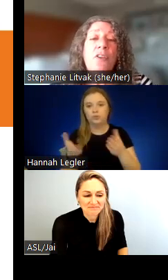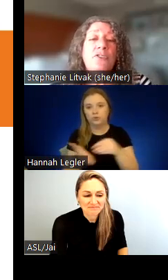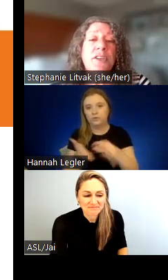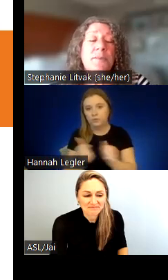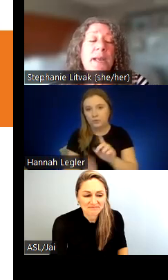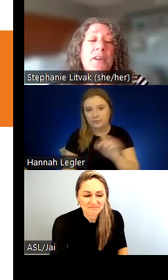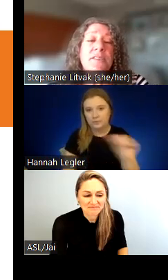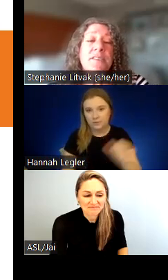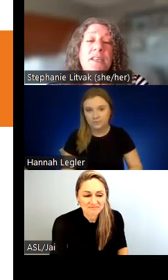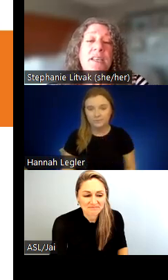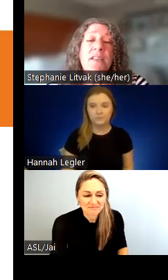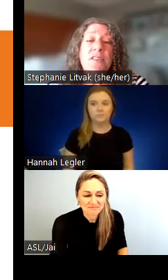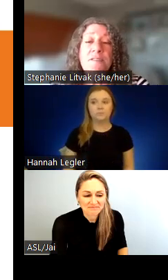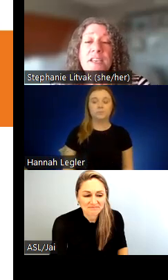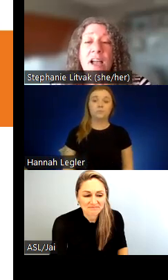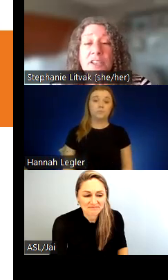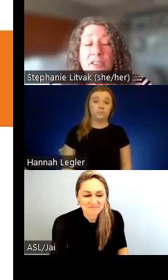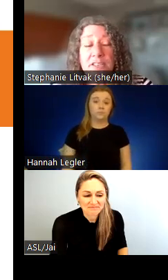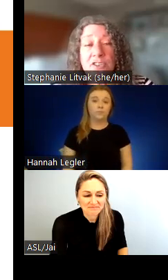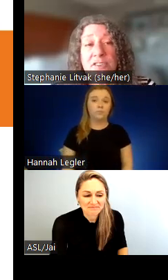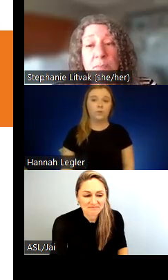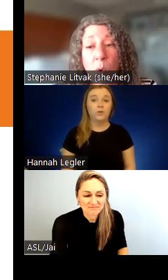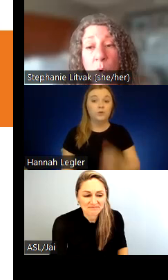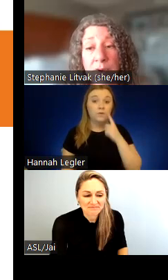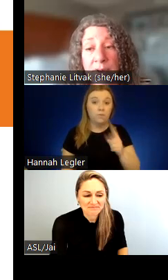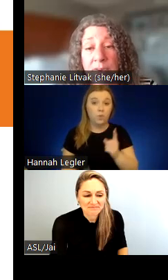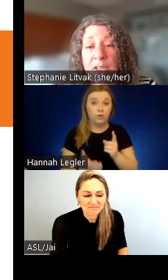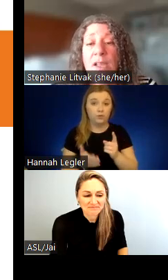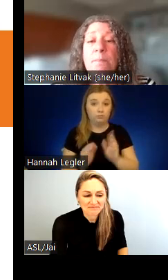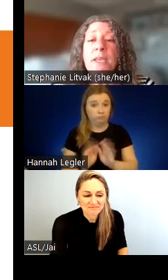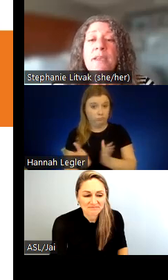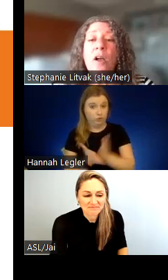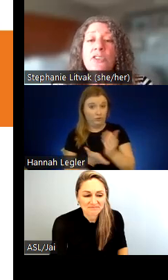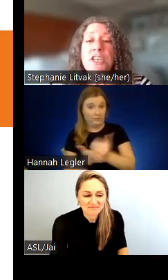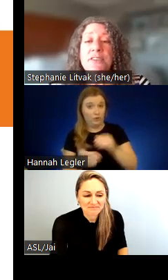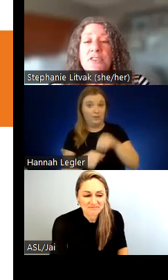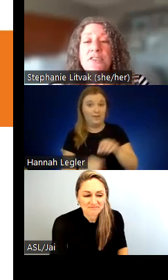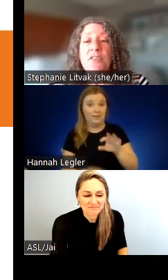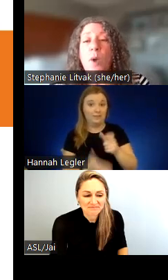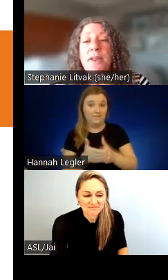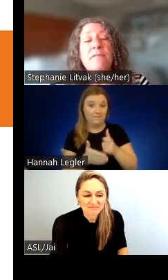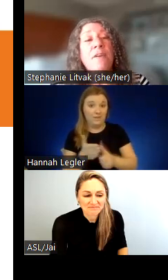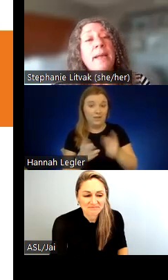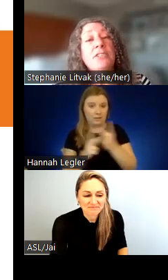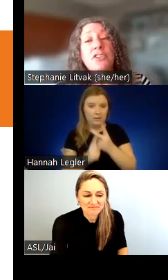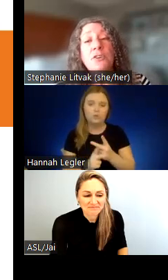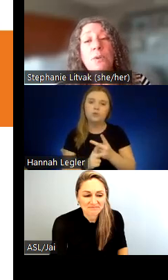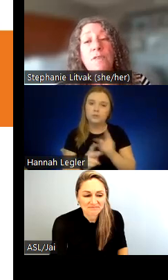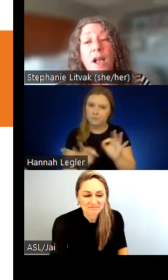Although transparency in the fee calculation is important, be conscientious of what you